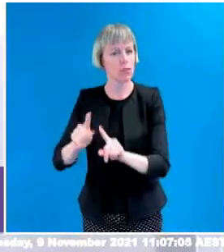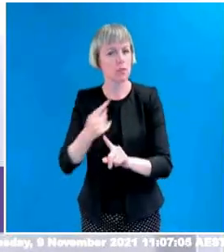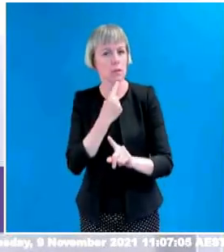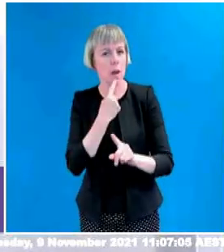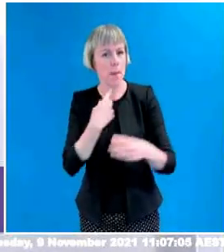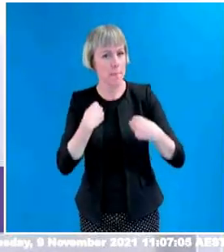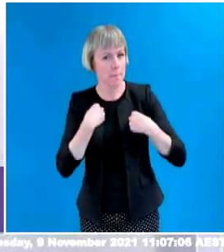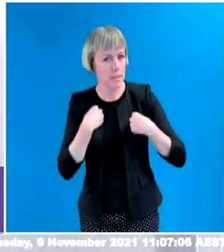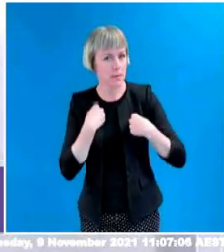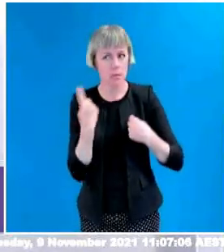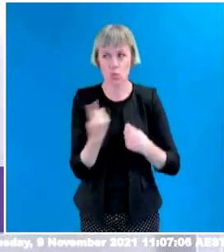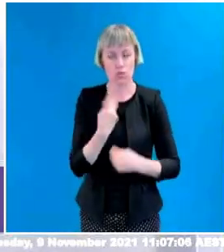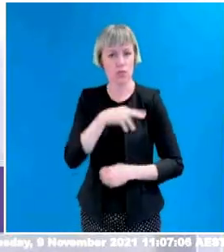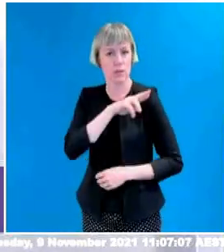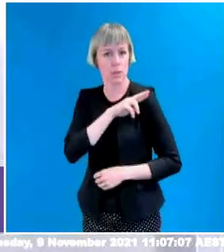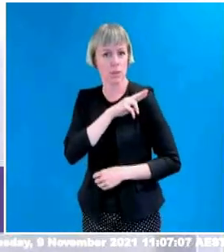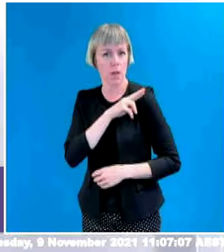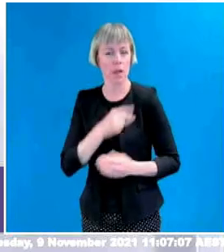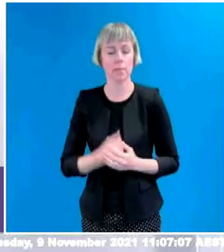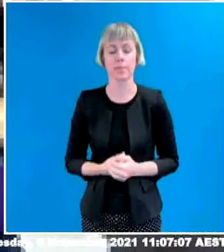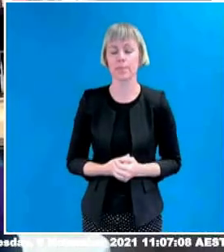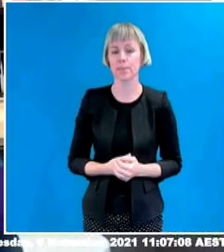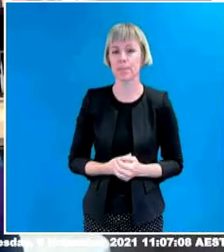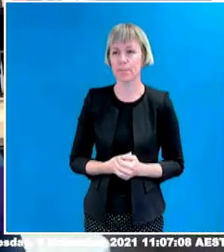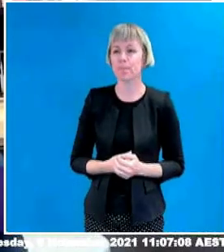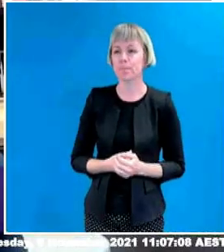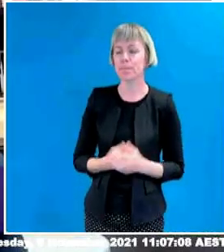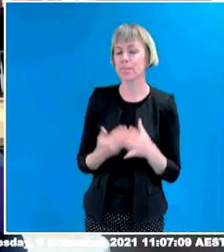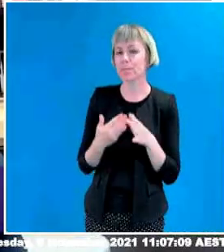The Guiding Principles refer to the broad, internationally